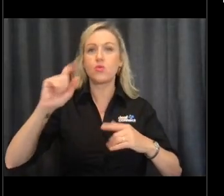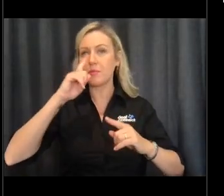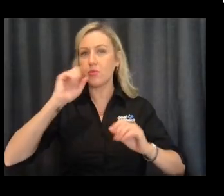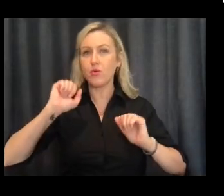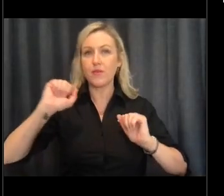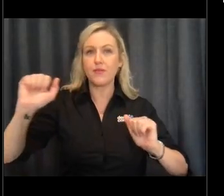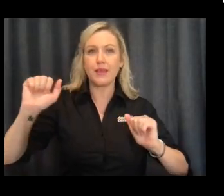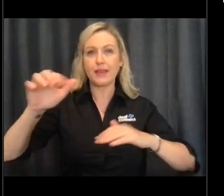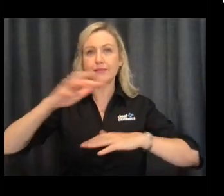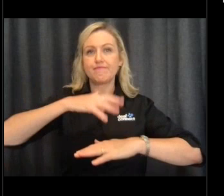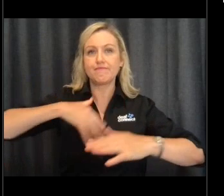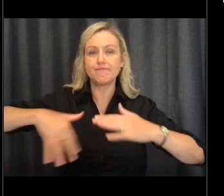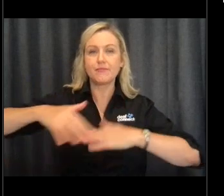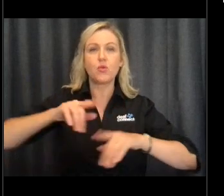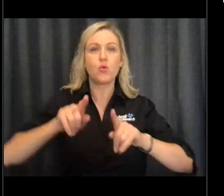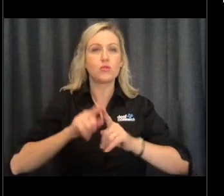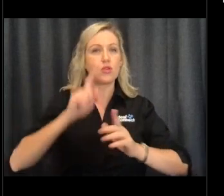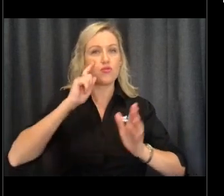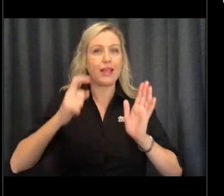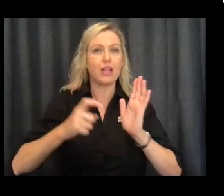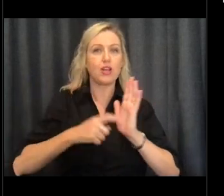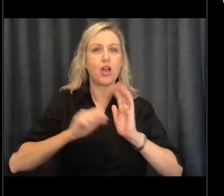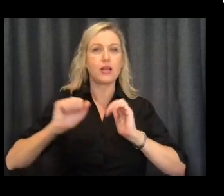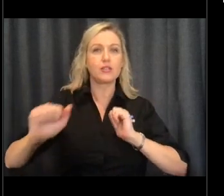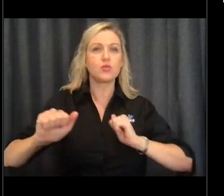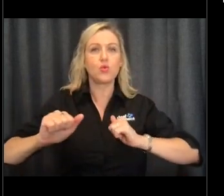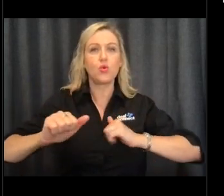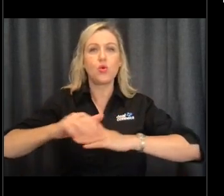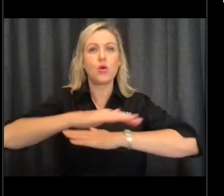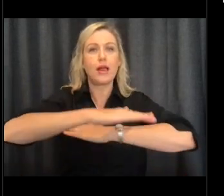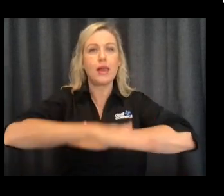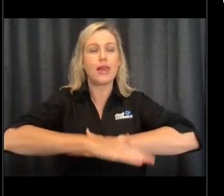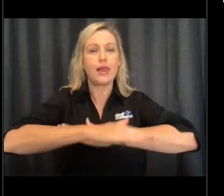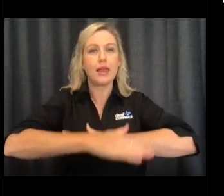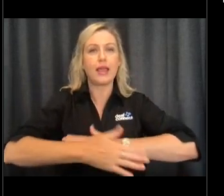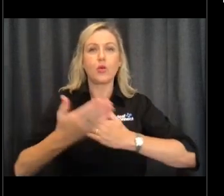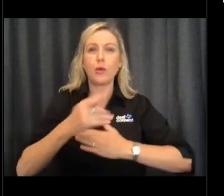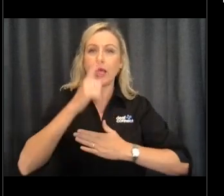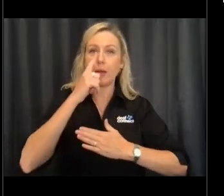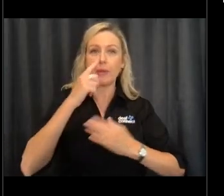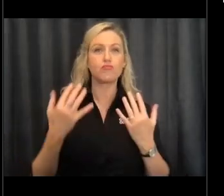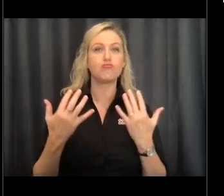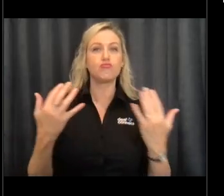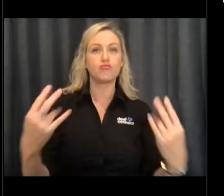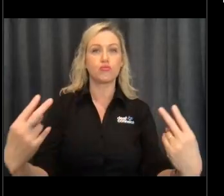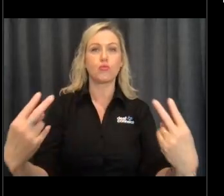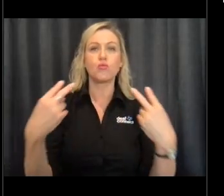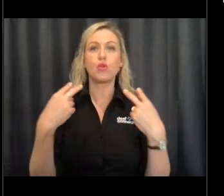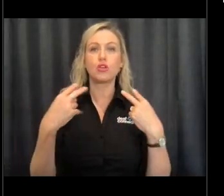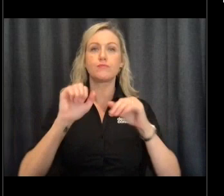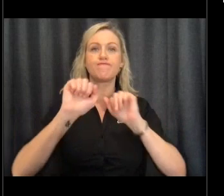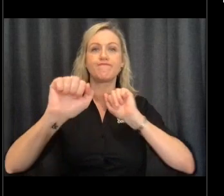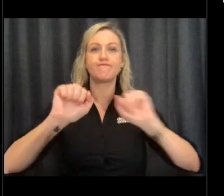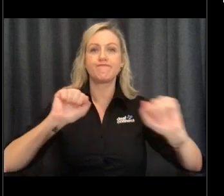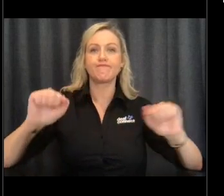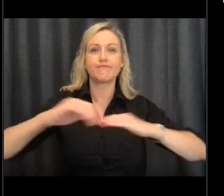all of the lands where our audience are linking in from today.